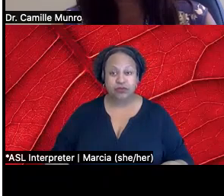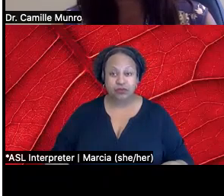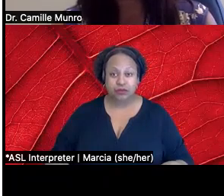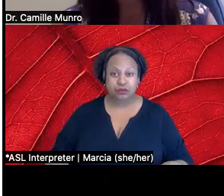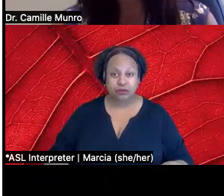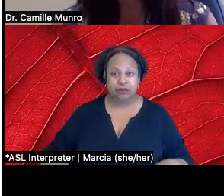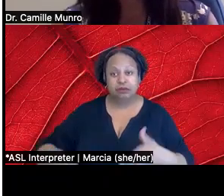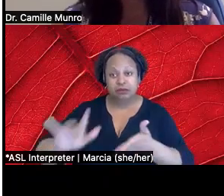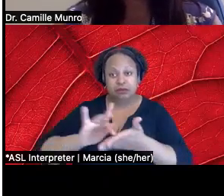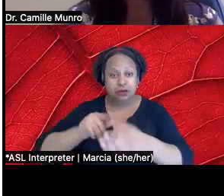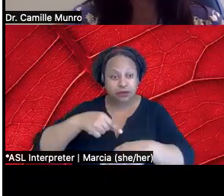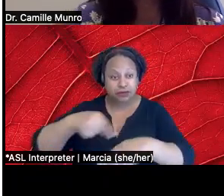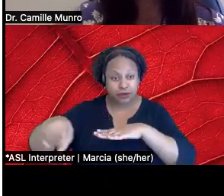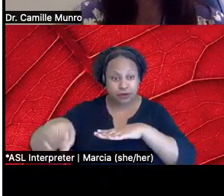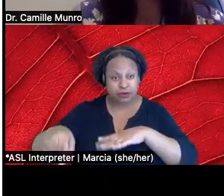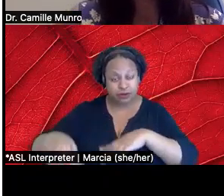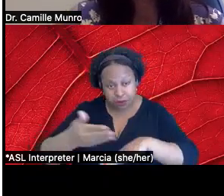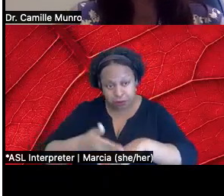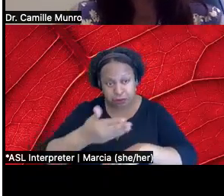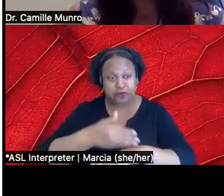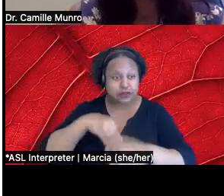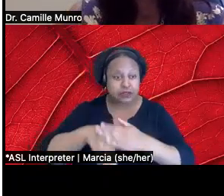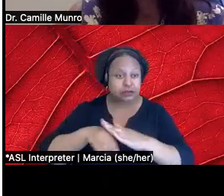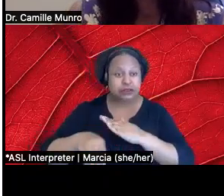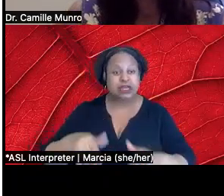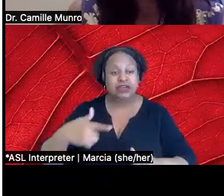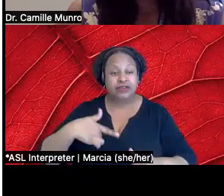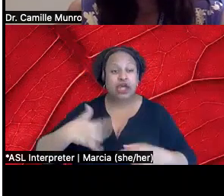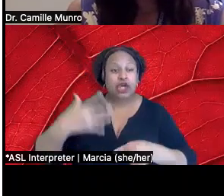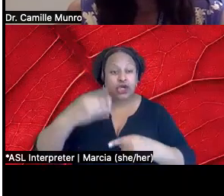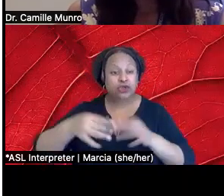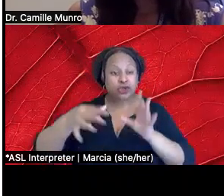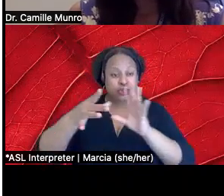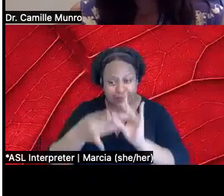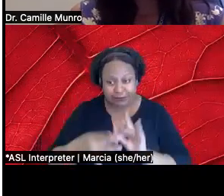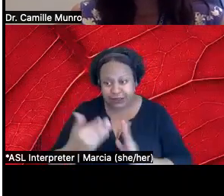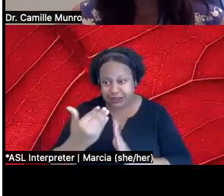cultural statements and ensuring an inclusive and welcoming tone are extremely important.